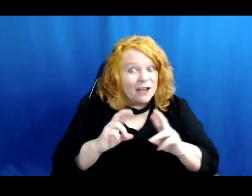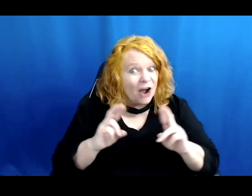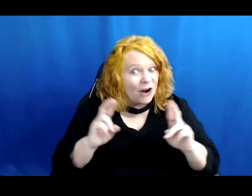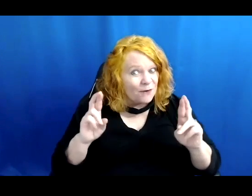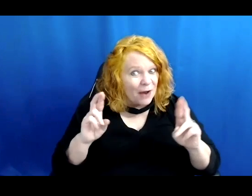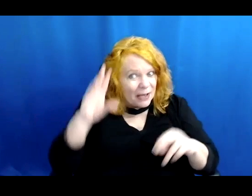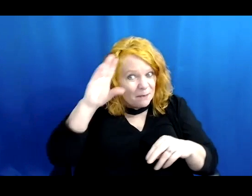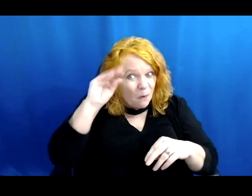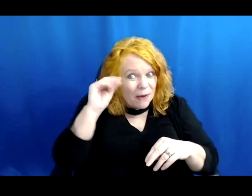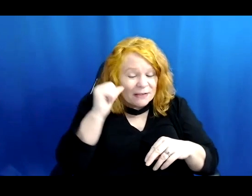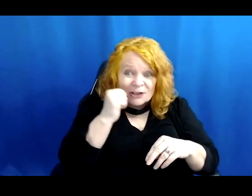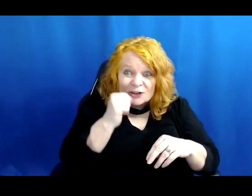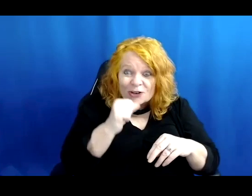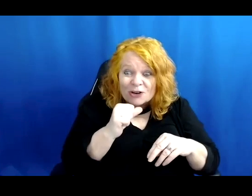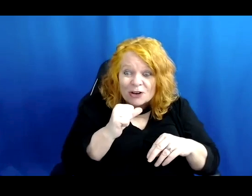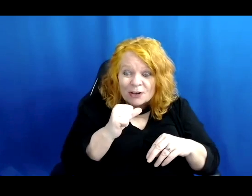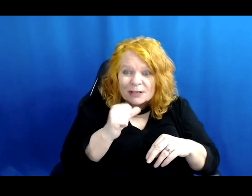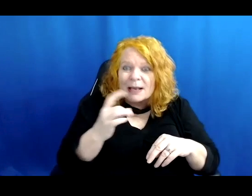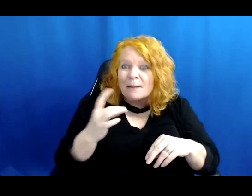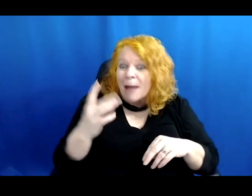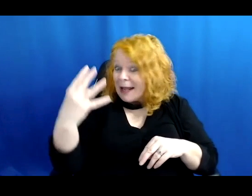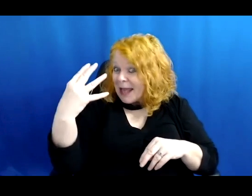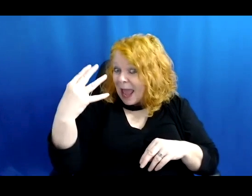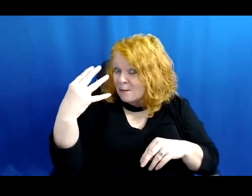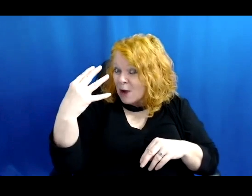girls? I turn my camera to the table.